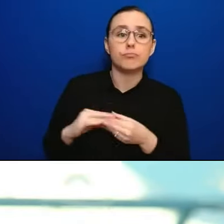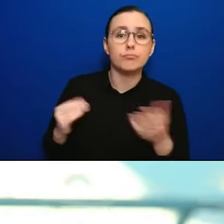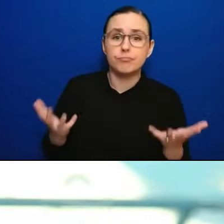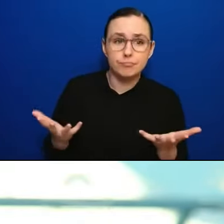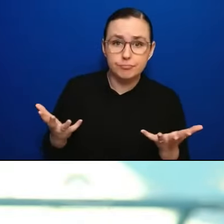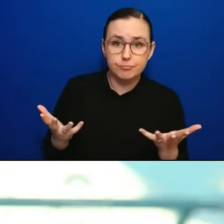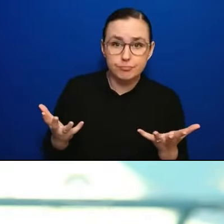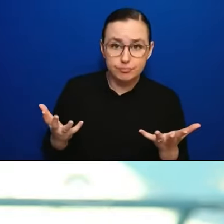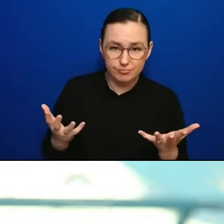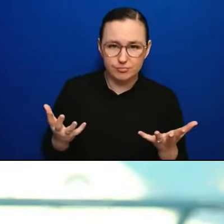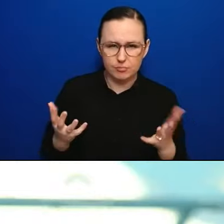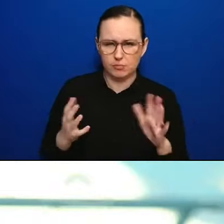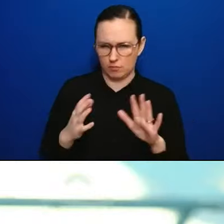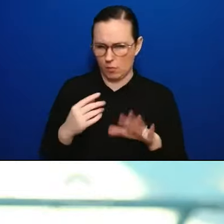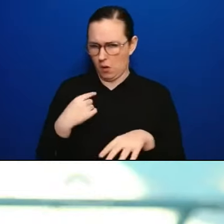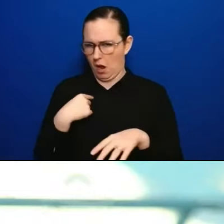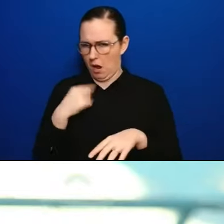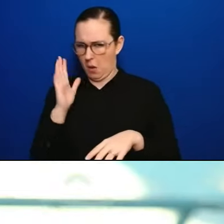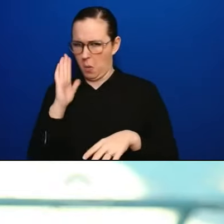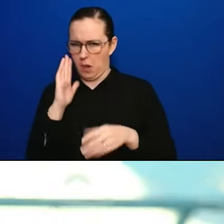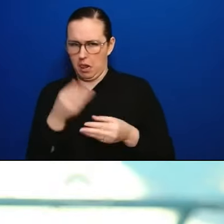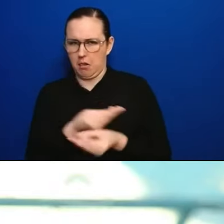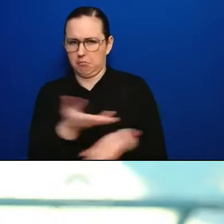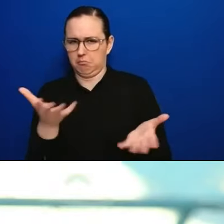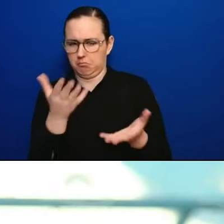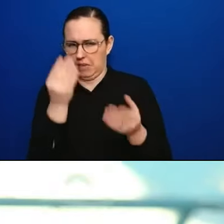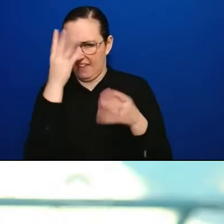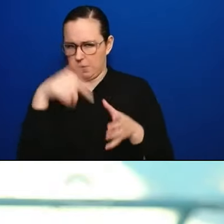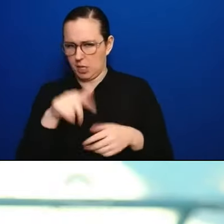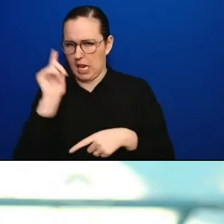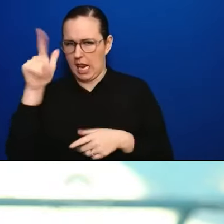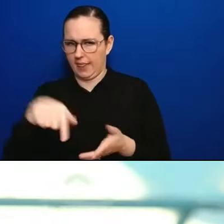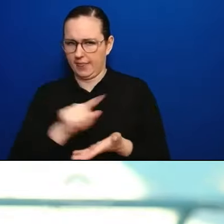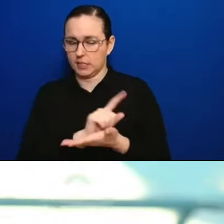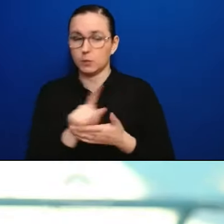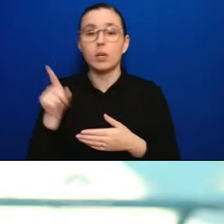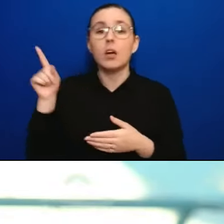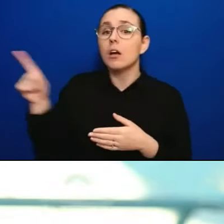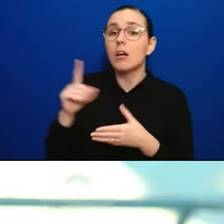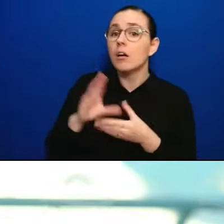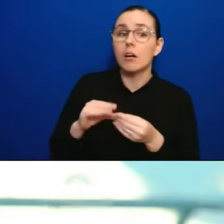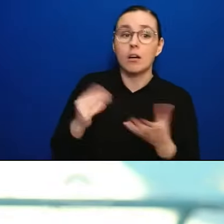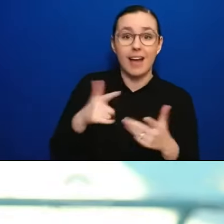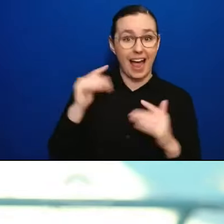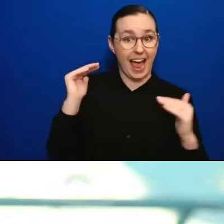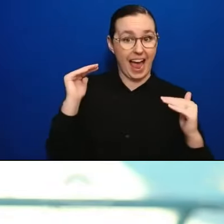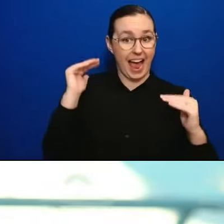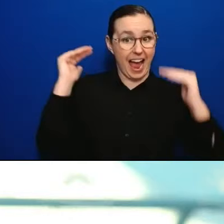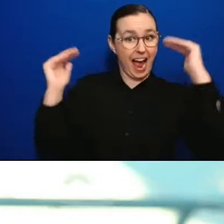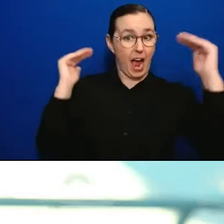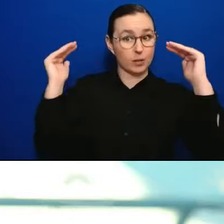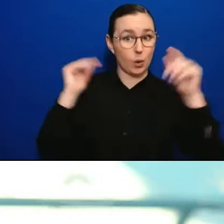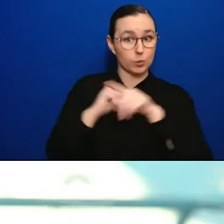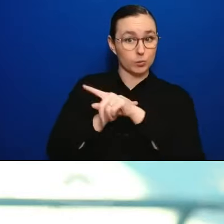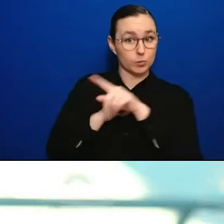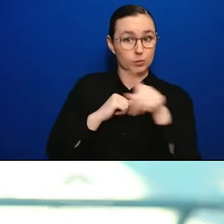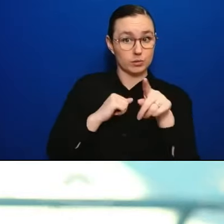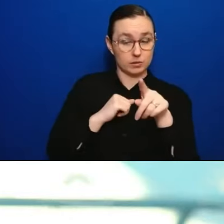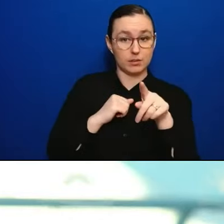They also confirmed and this is something that we'll be making sure people have access to